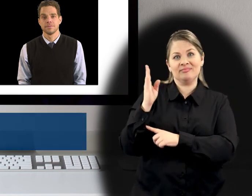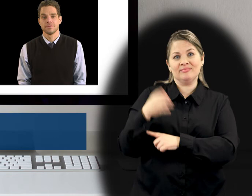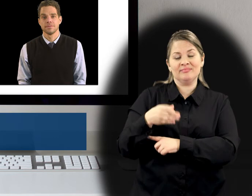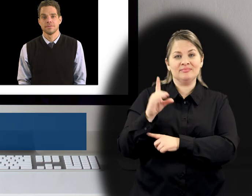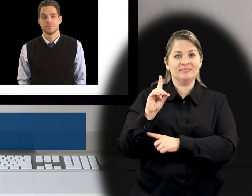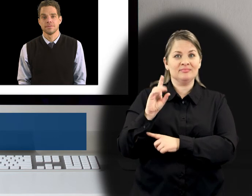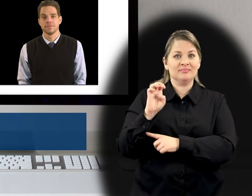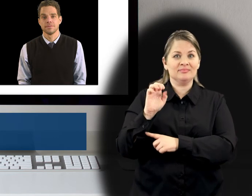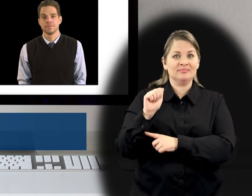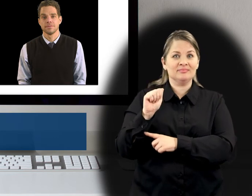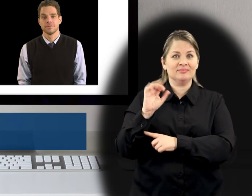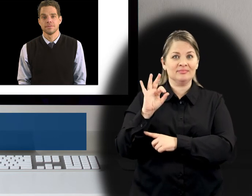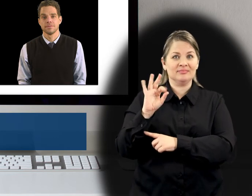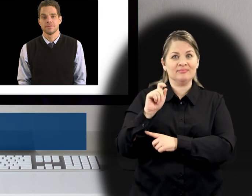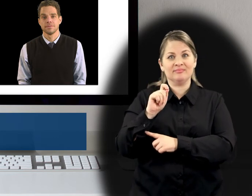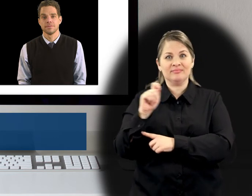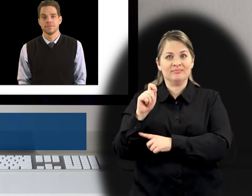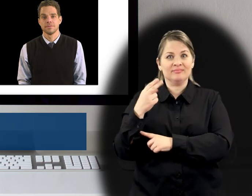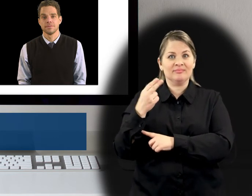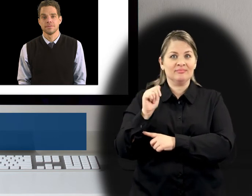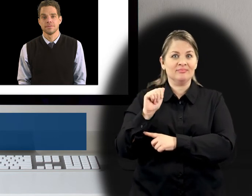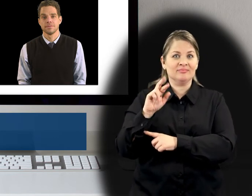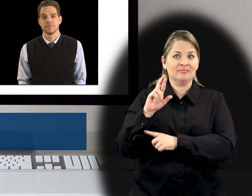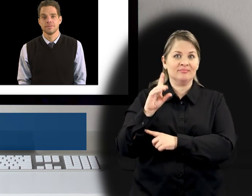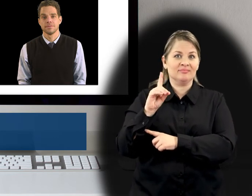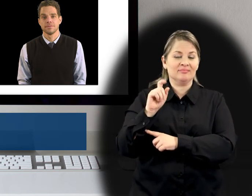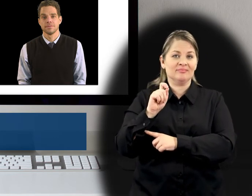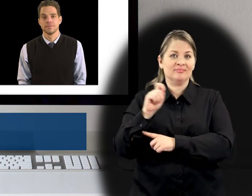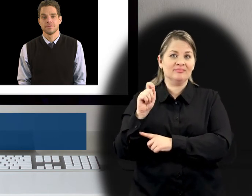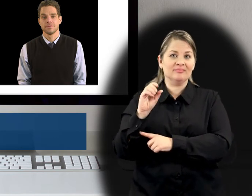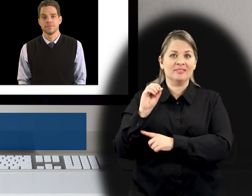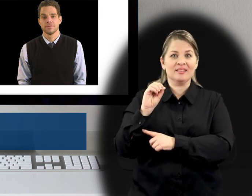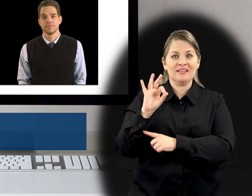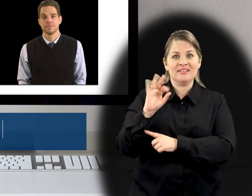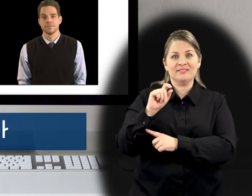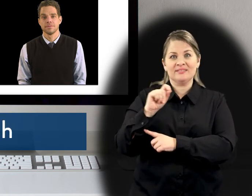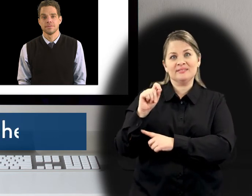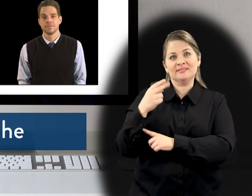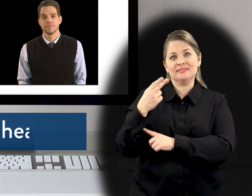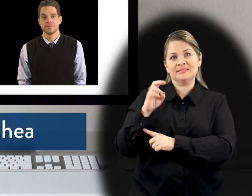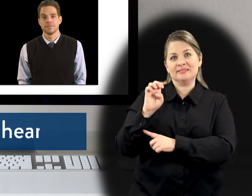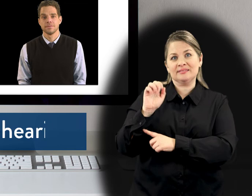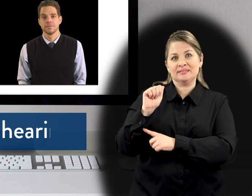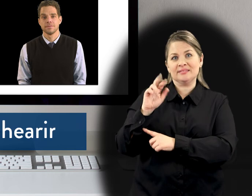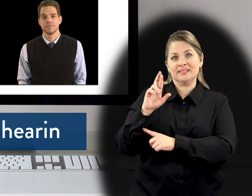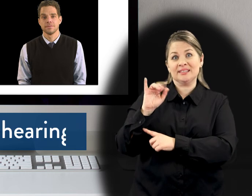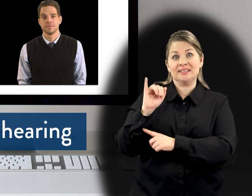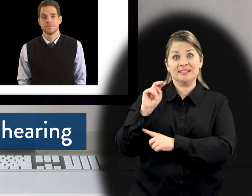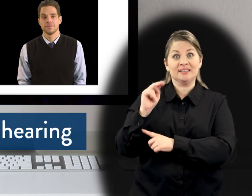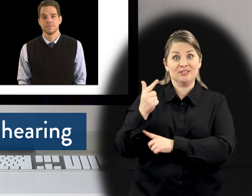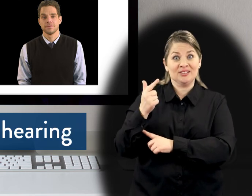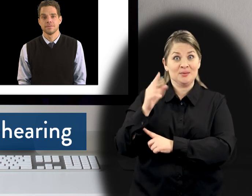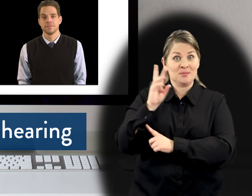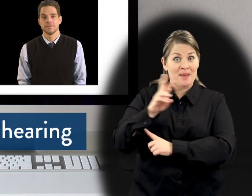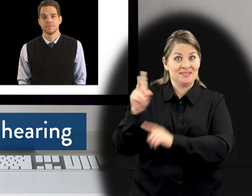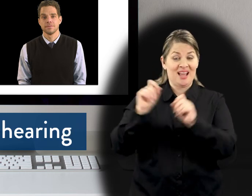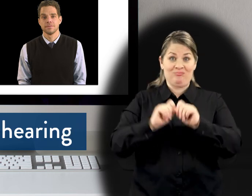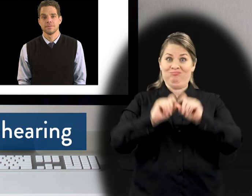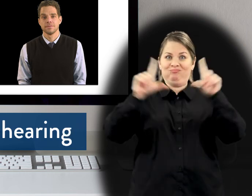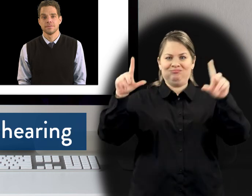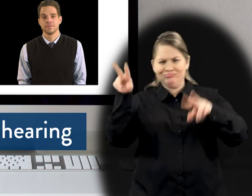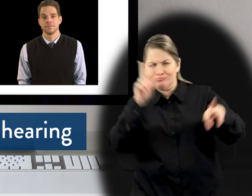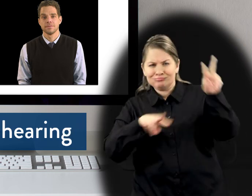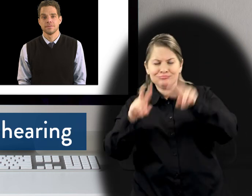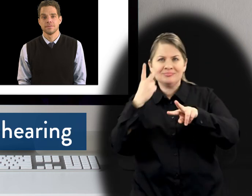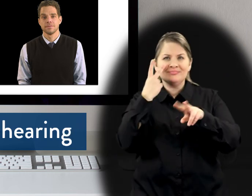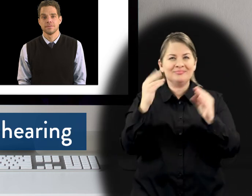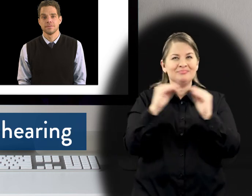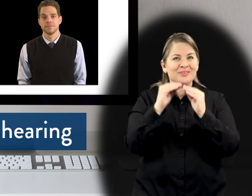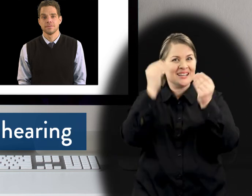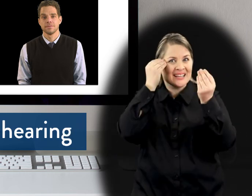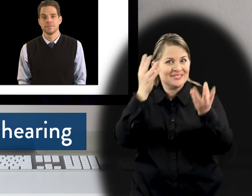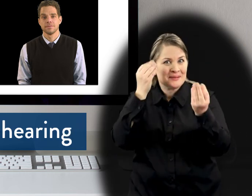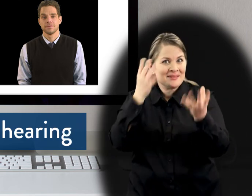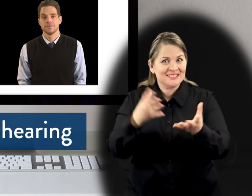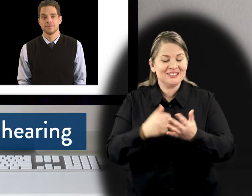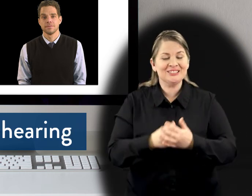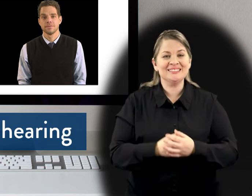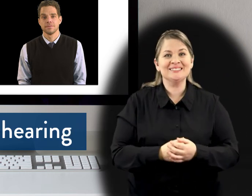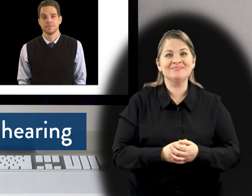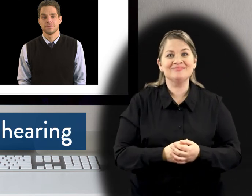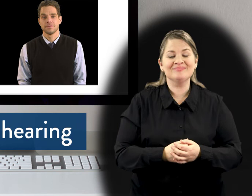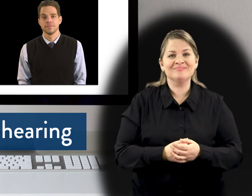on the Deaf and Hard of Hearing Services' web site at mn.gov/deaf-hard-of-hearing.